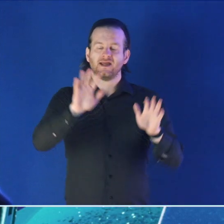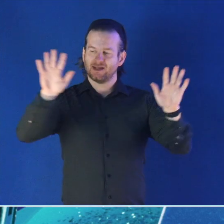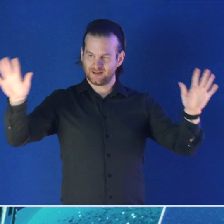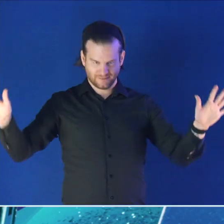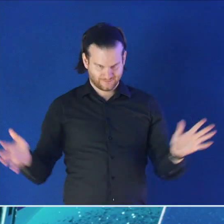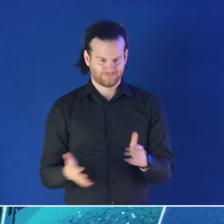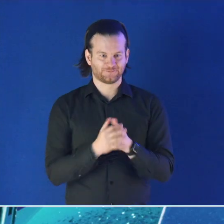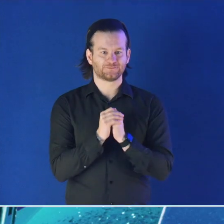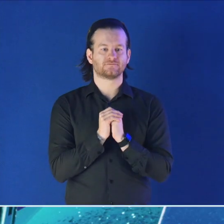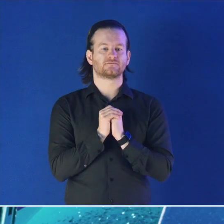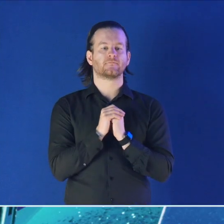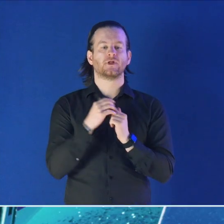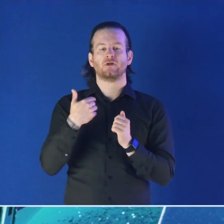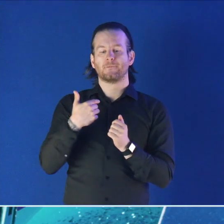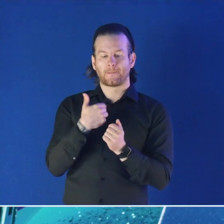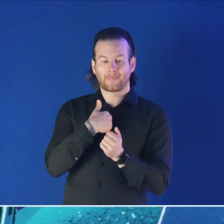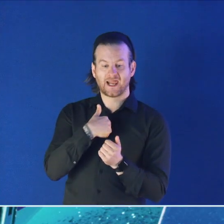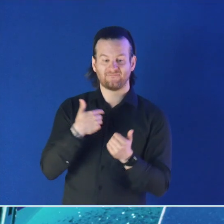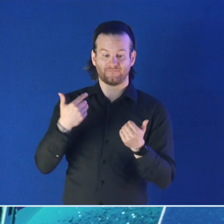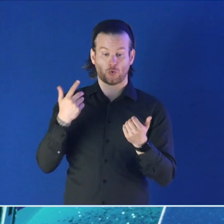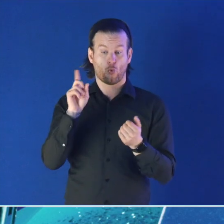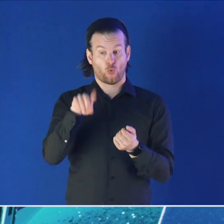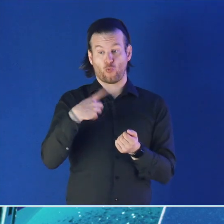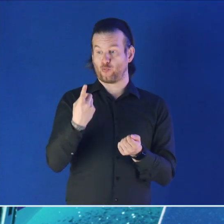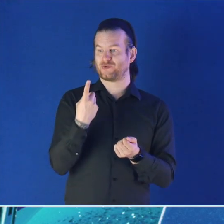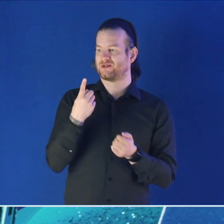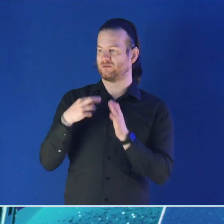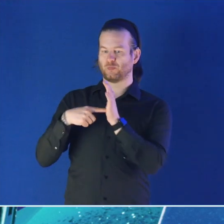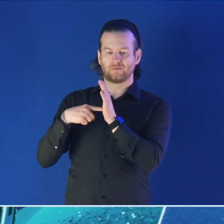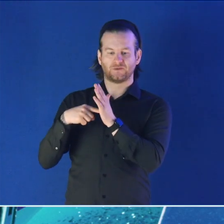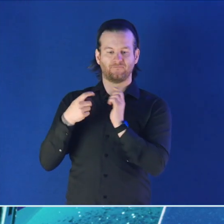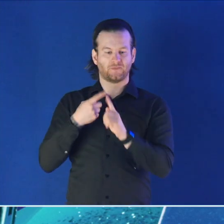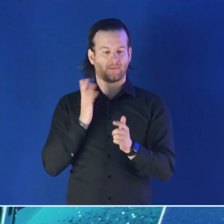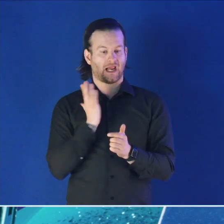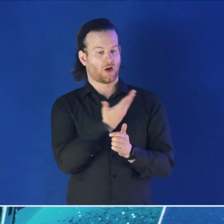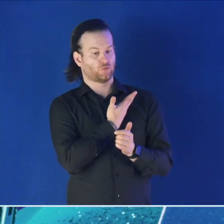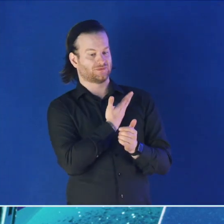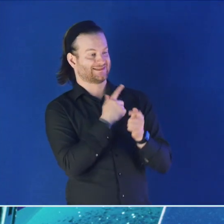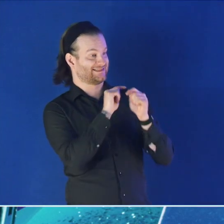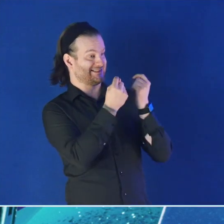that spent the entirety of the Rio Paralympic Games,